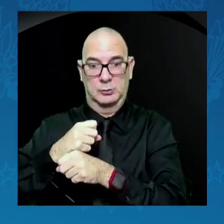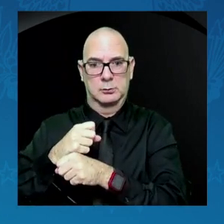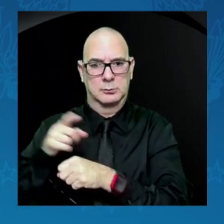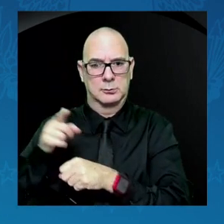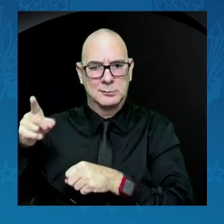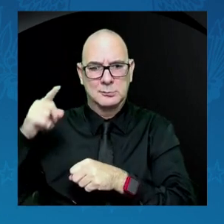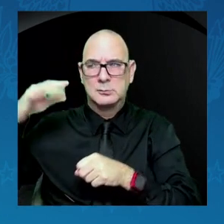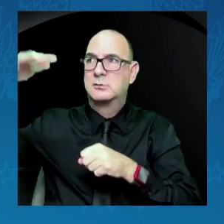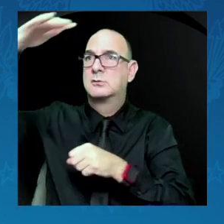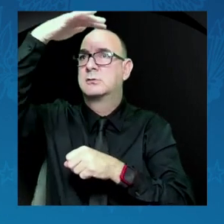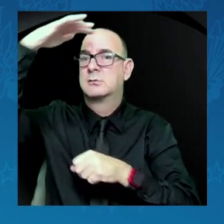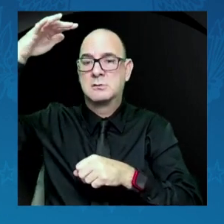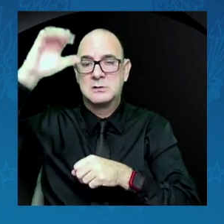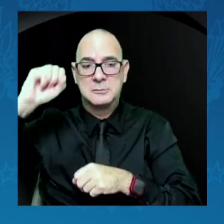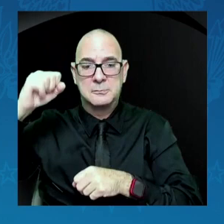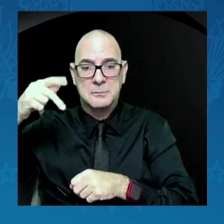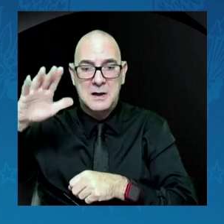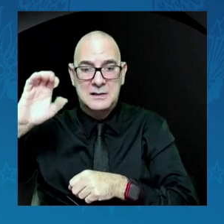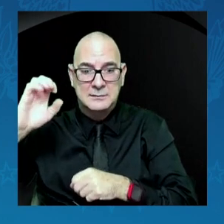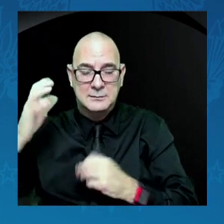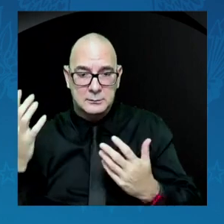of our changing planet from space,